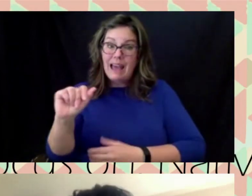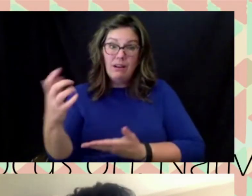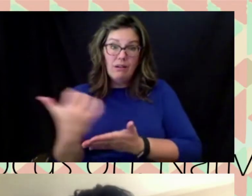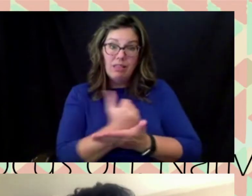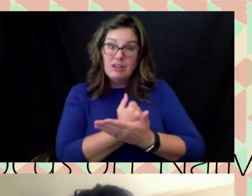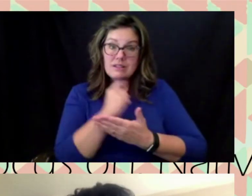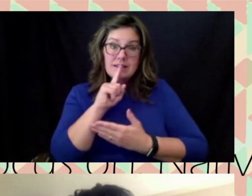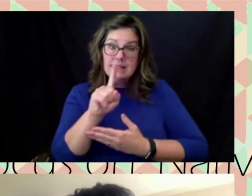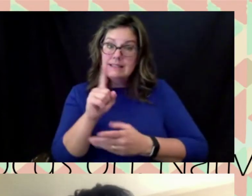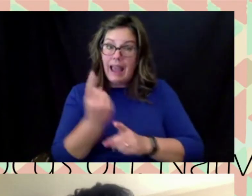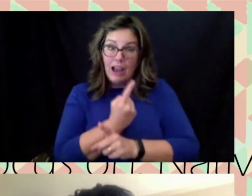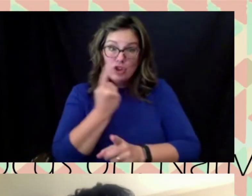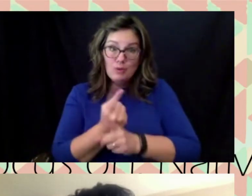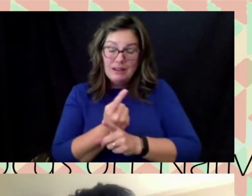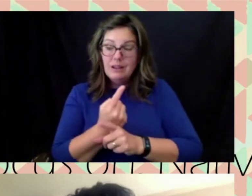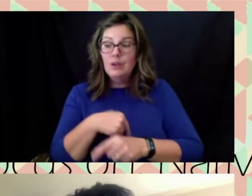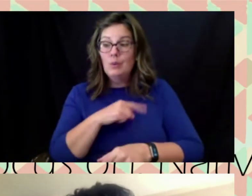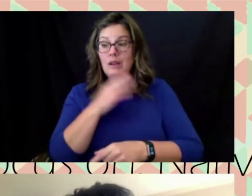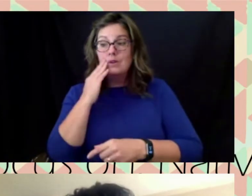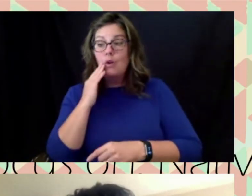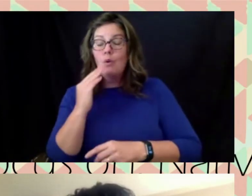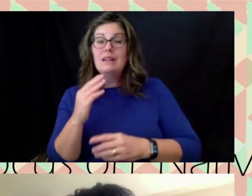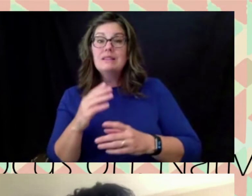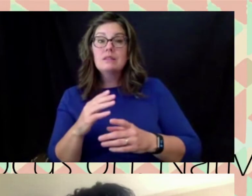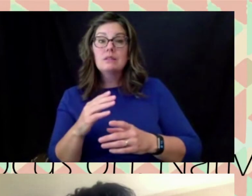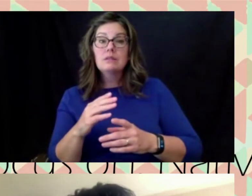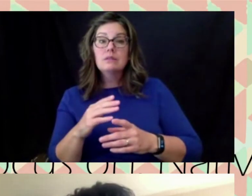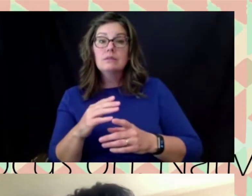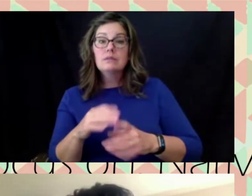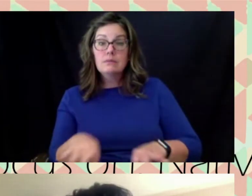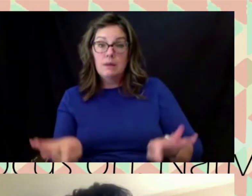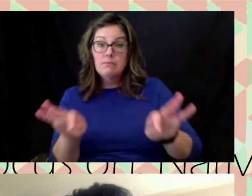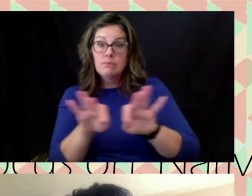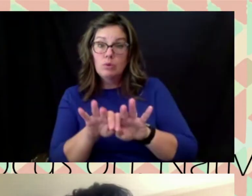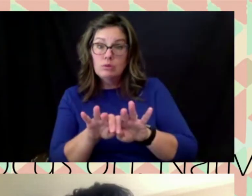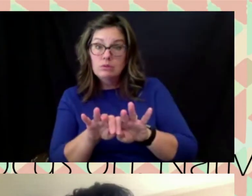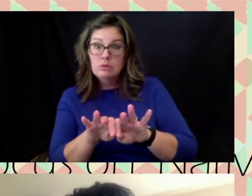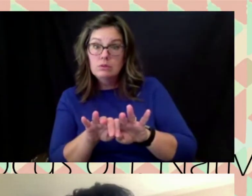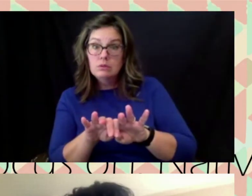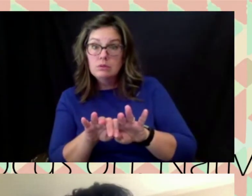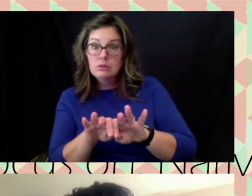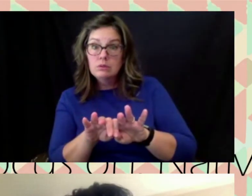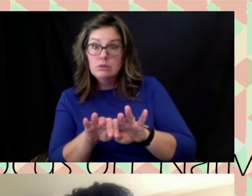there's work to do in reporting not everybody reports um so i that's a little bit of the